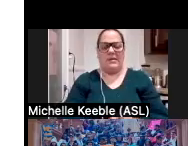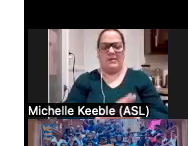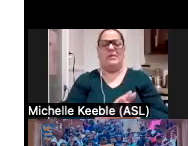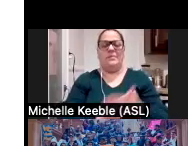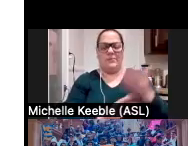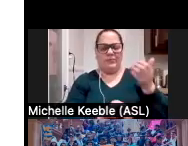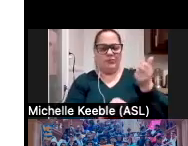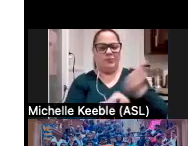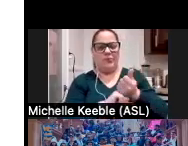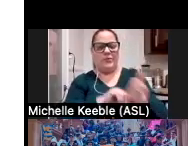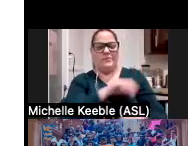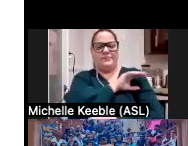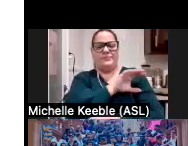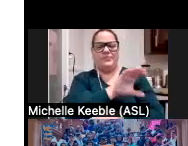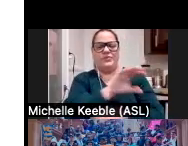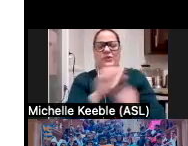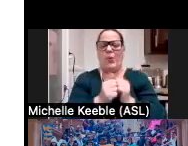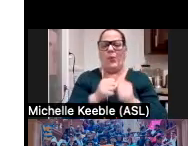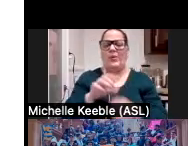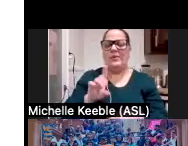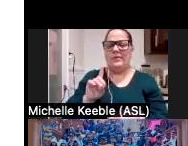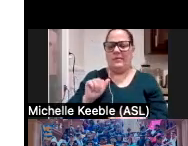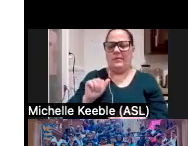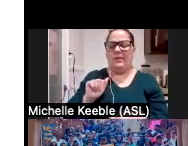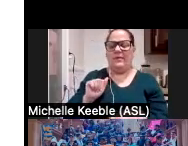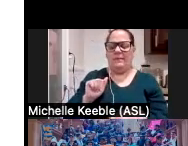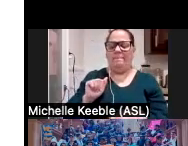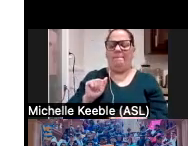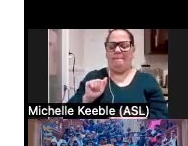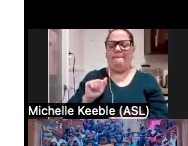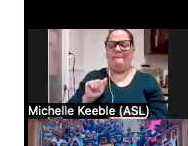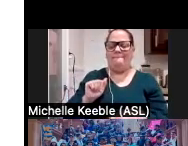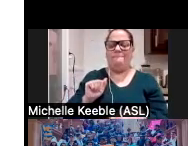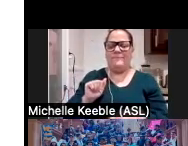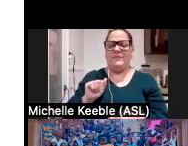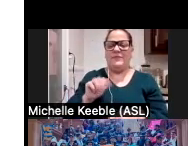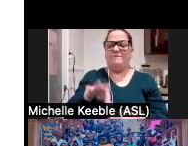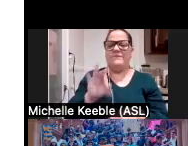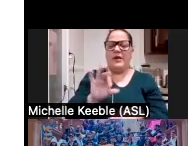empowering people with disabilities in seeking competitive employment. And he reached out to